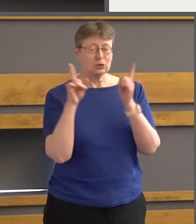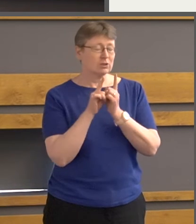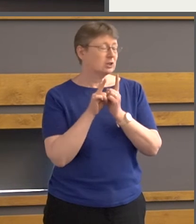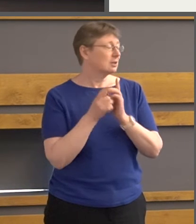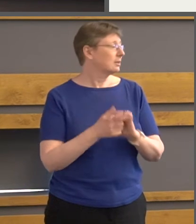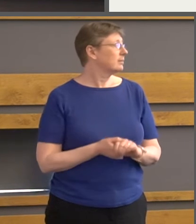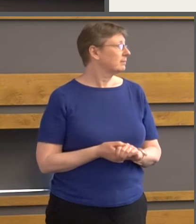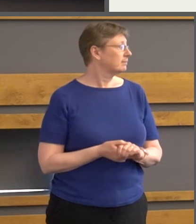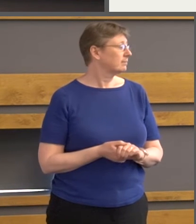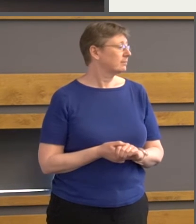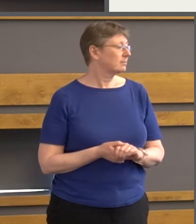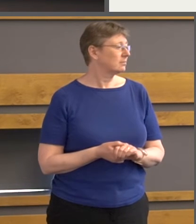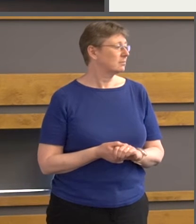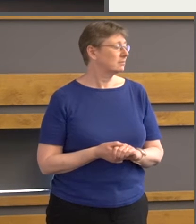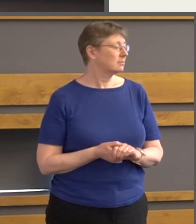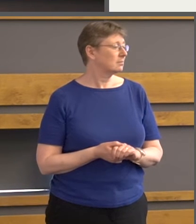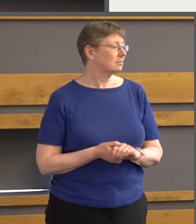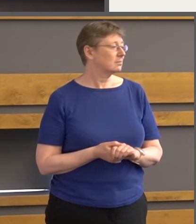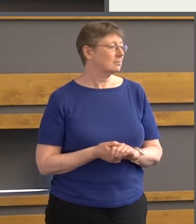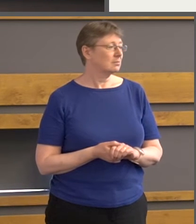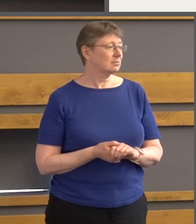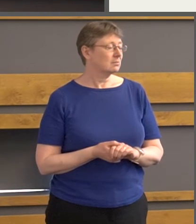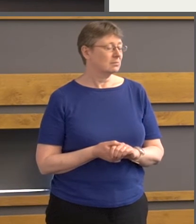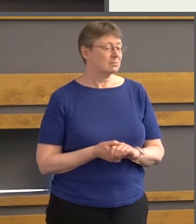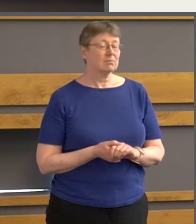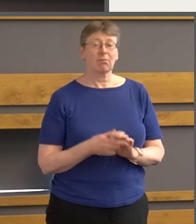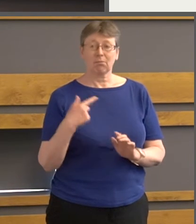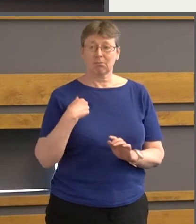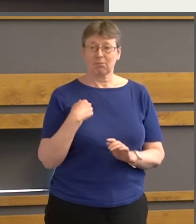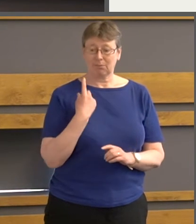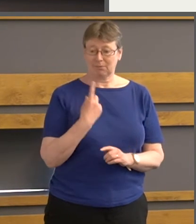I have seen jute growing there,